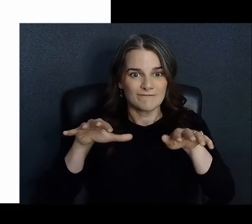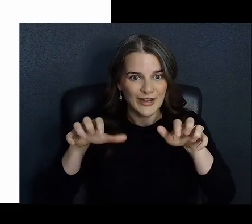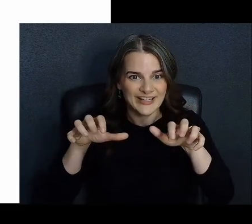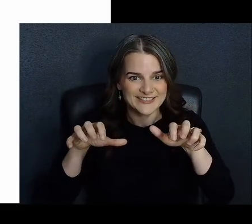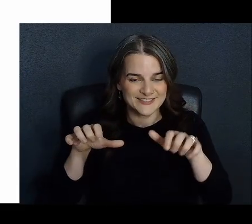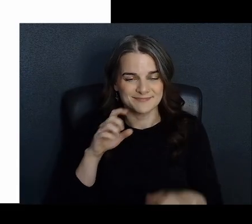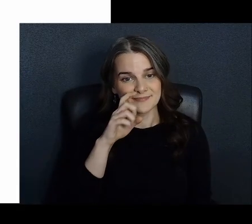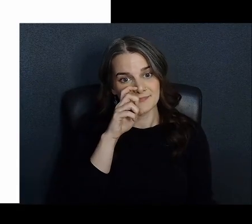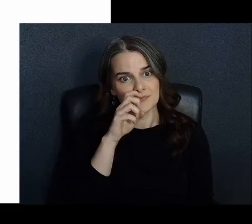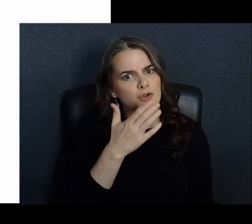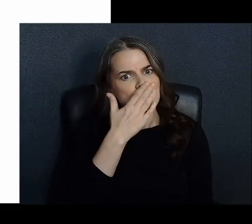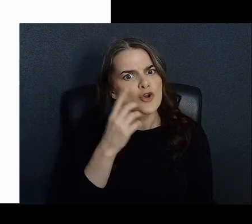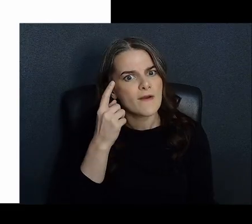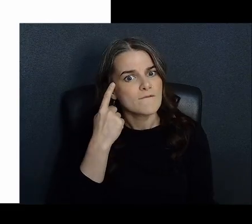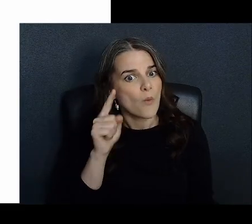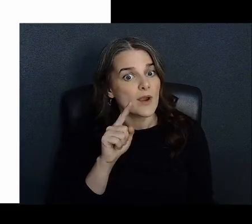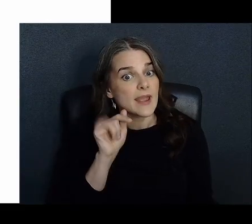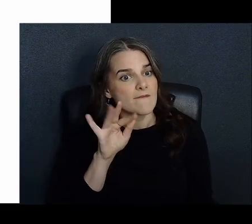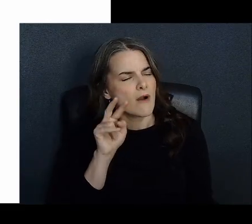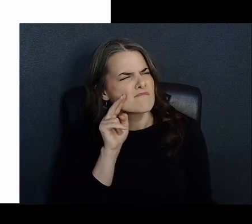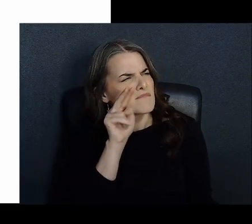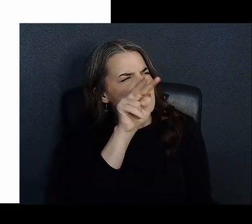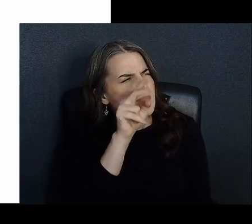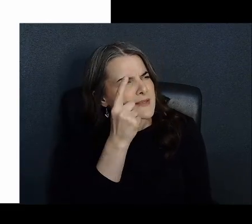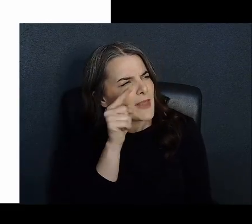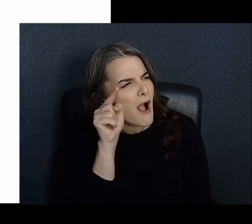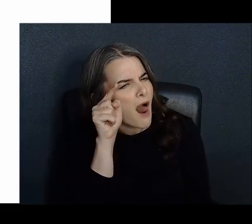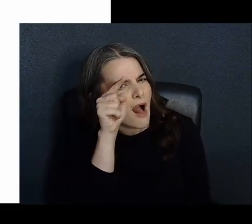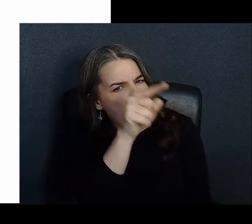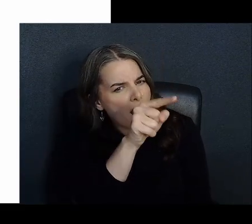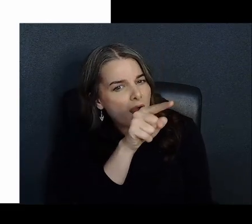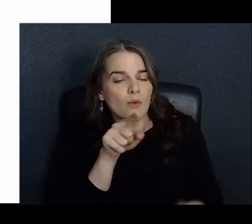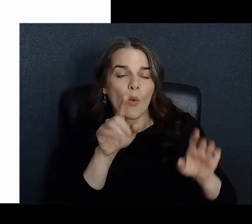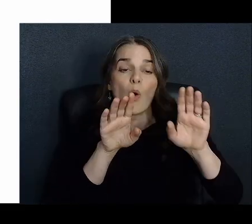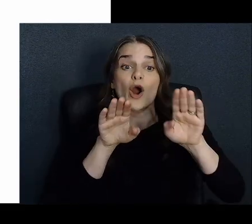at a distance like prices on a shelf at the grocery store.